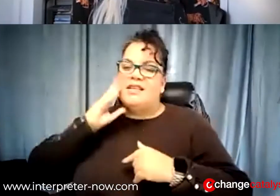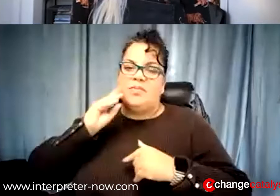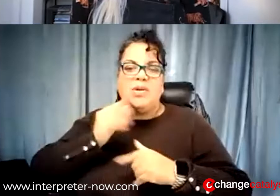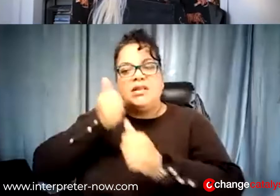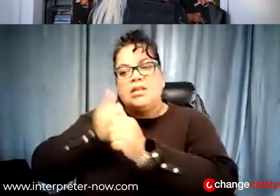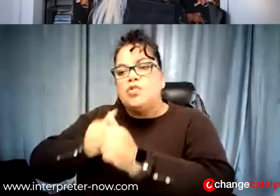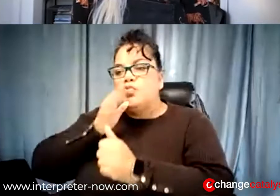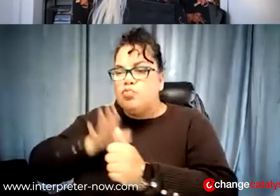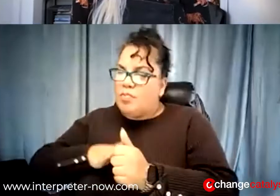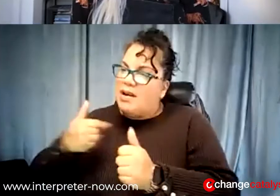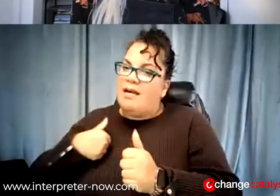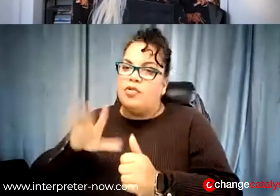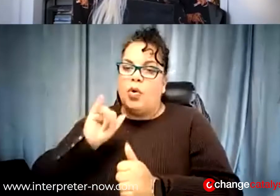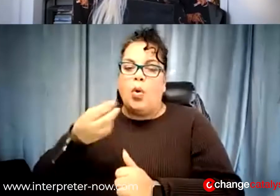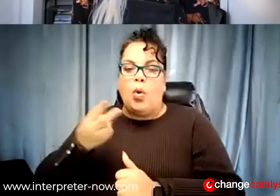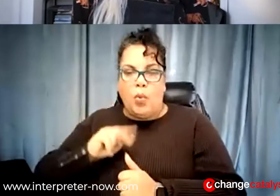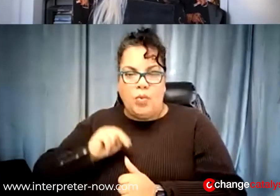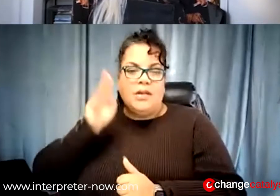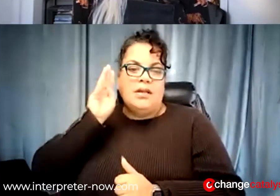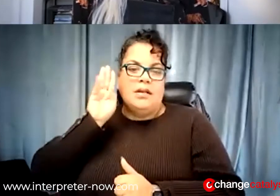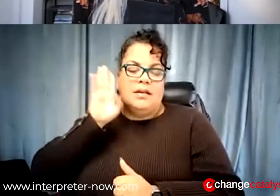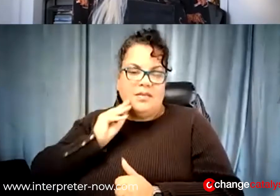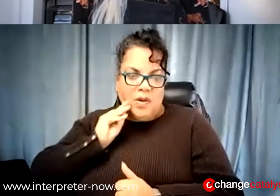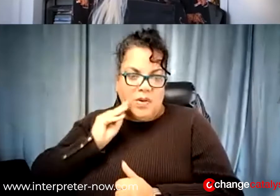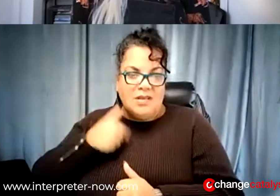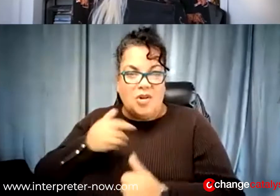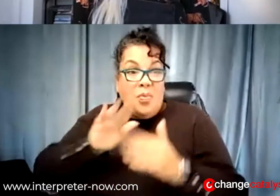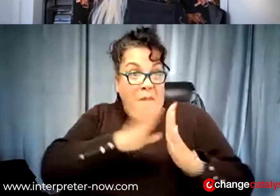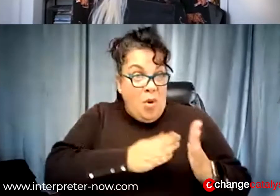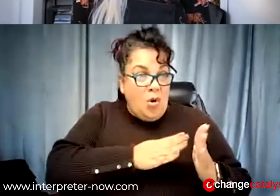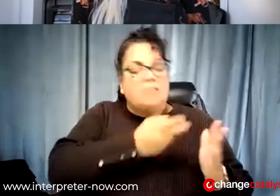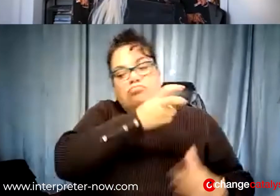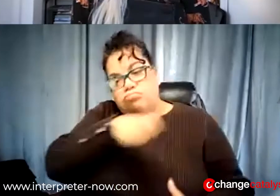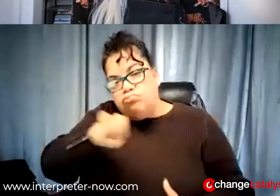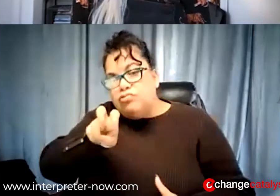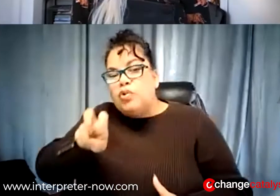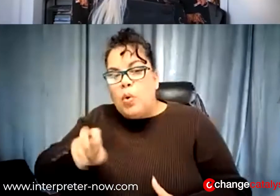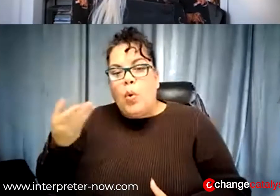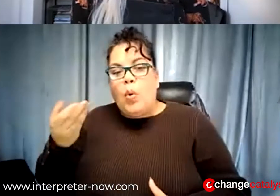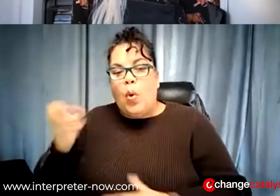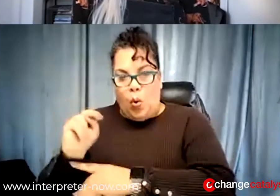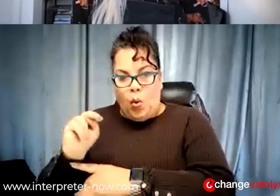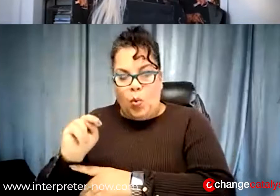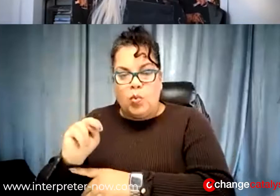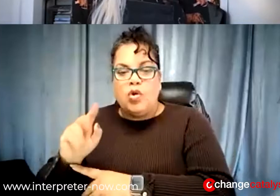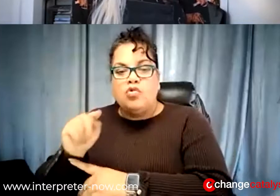The book is actually what led to OwnTrail. I didn't think I was starting out to build a company, but I was kind of working on what